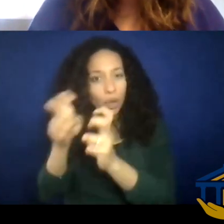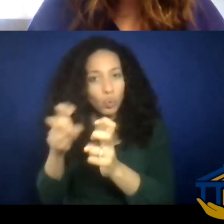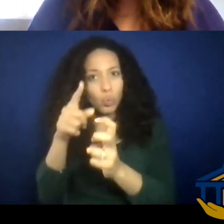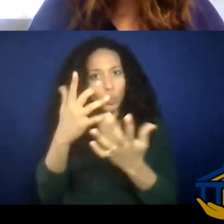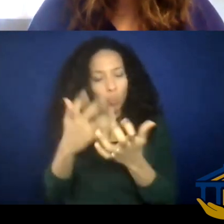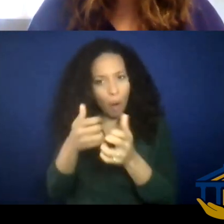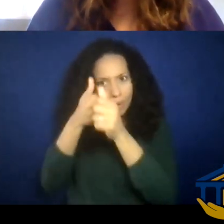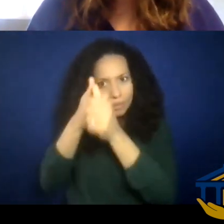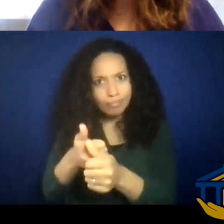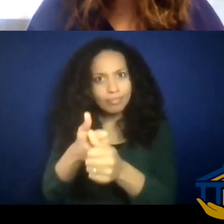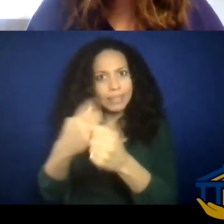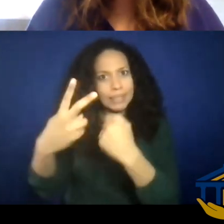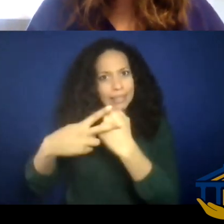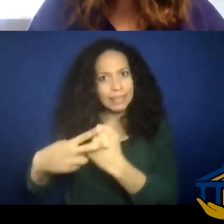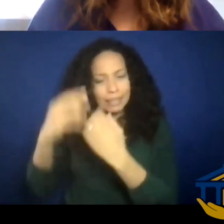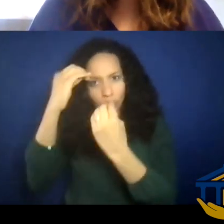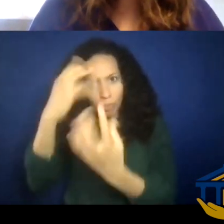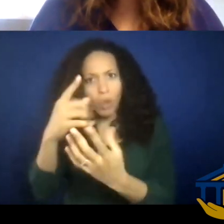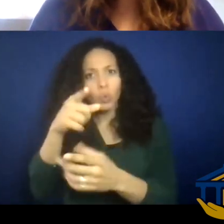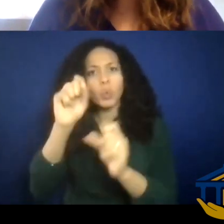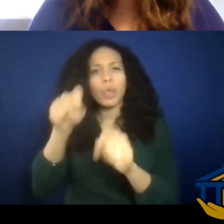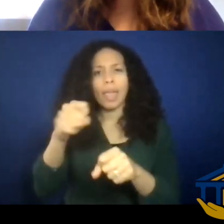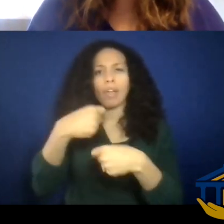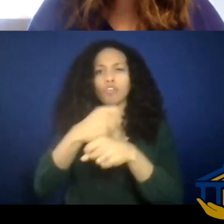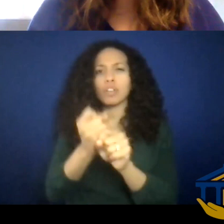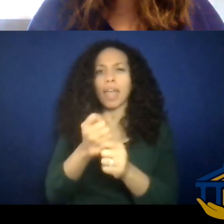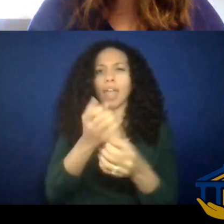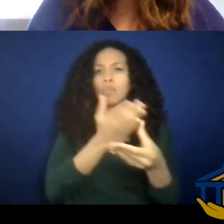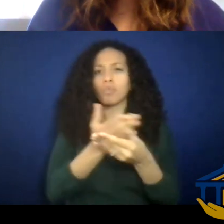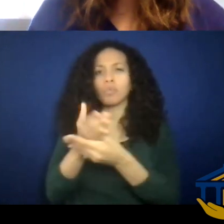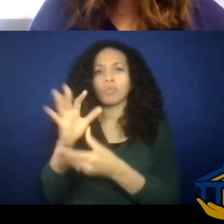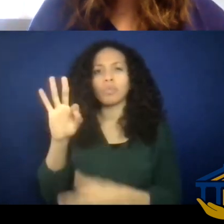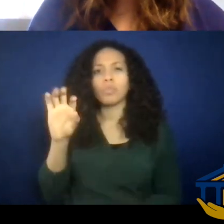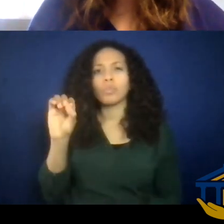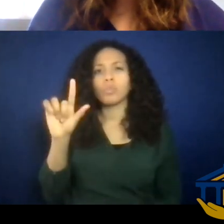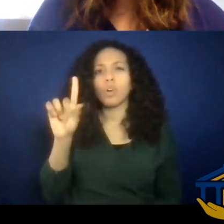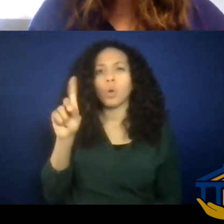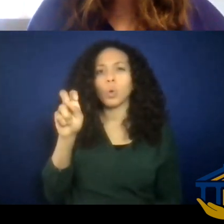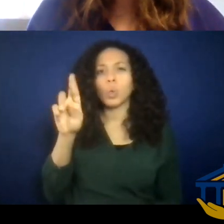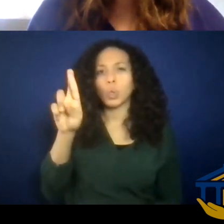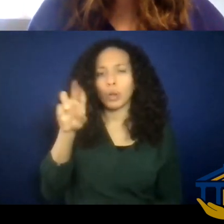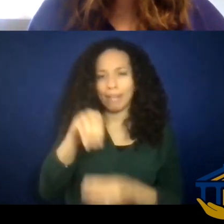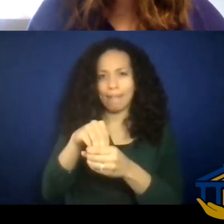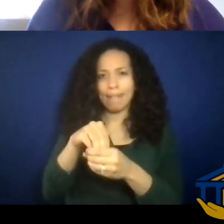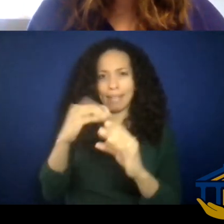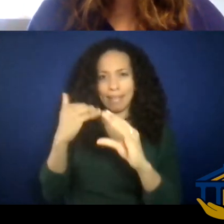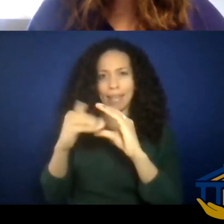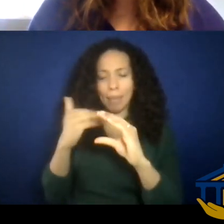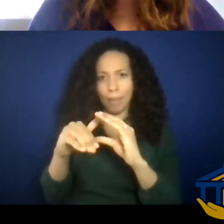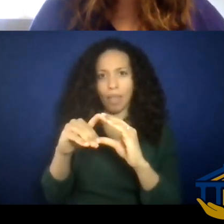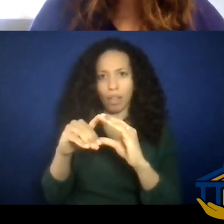there's ways to create folders even in your email servers to just file that. It's good to always